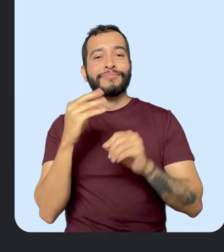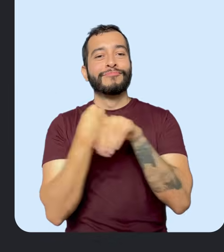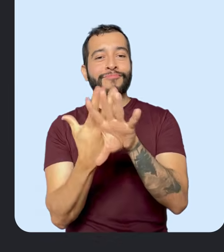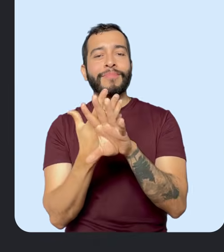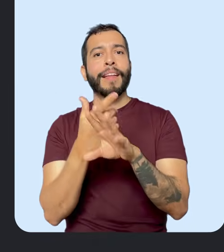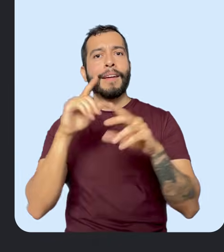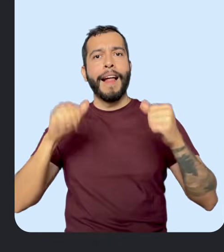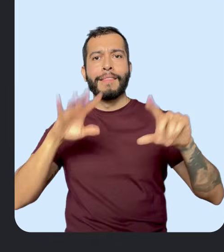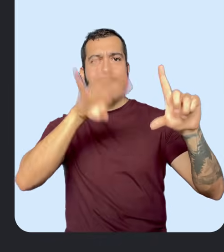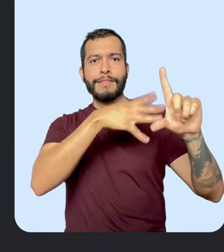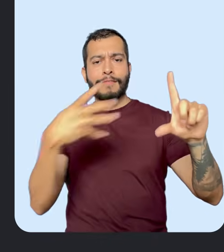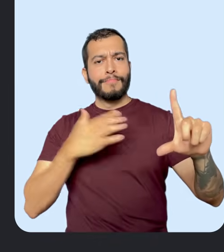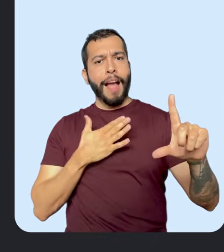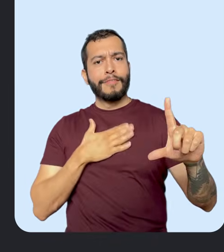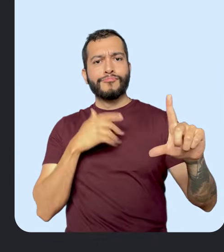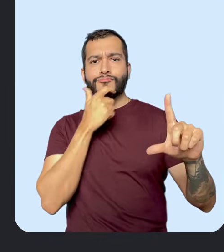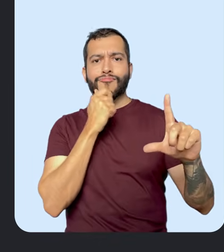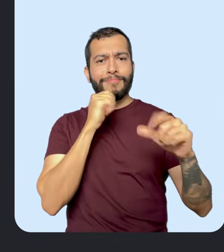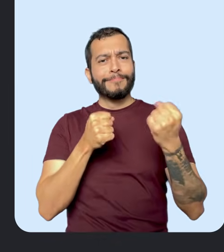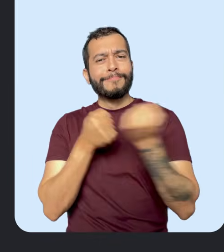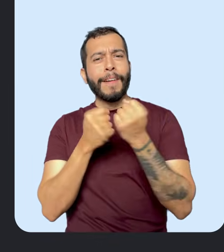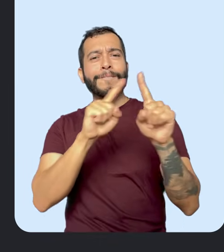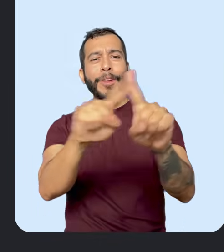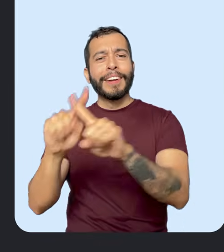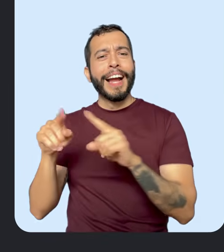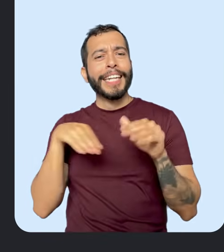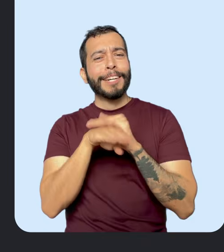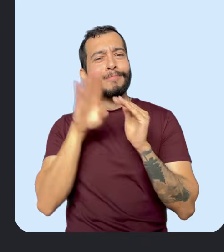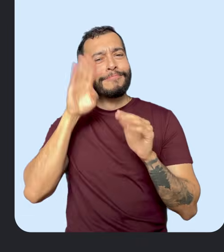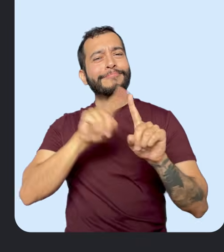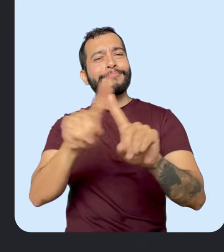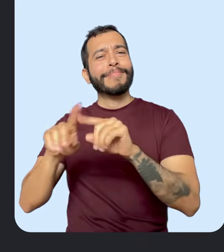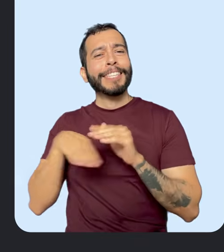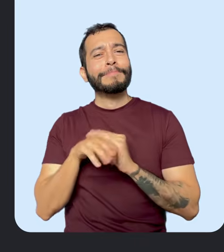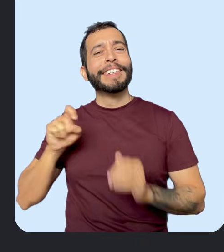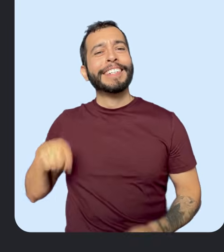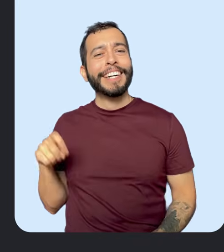This only impacts the user's local layout and can assist individuals with accessibility needs in a number of different cases.